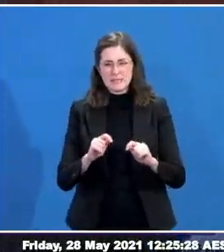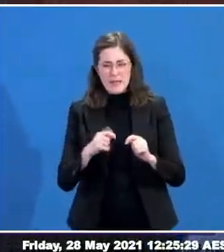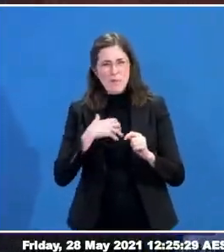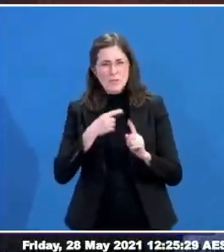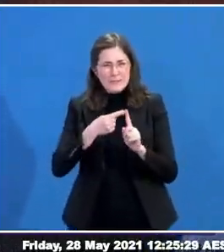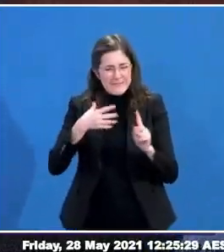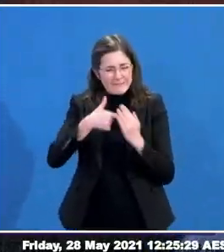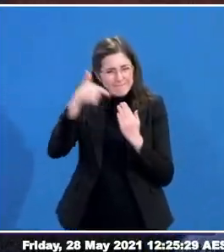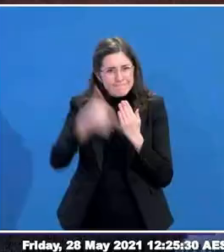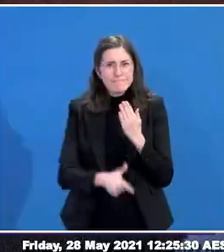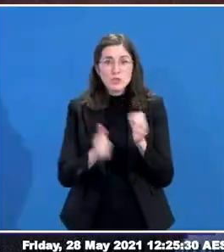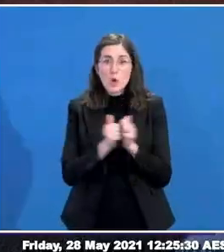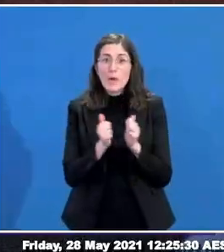Can I take you to that, please.